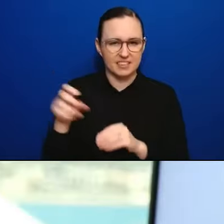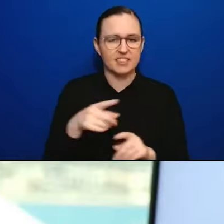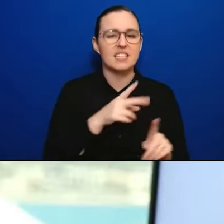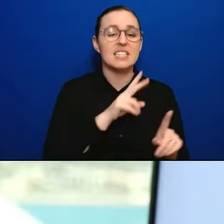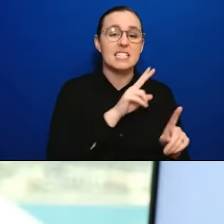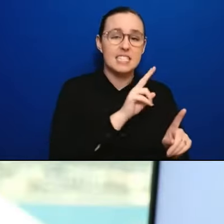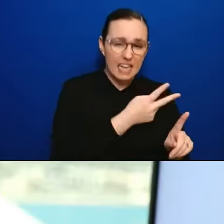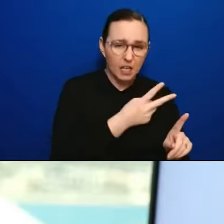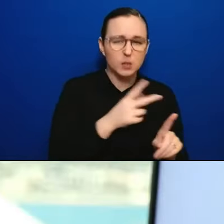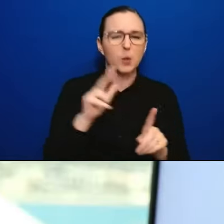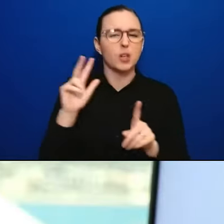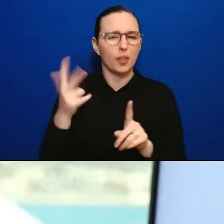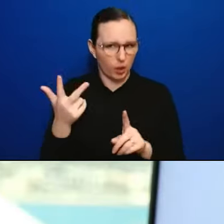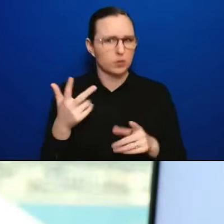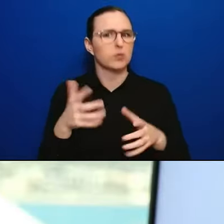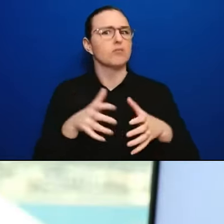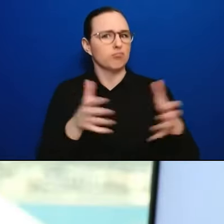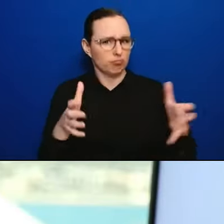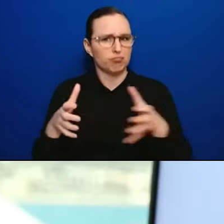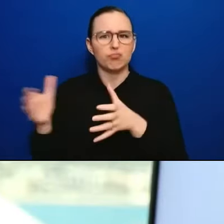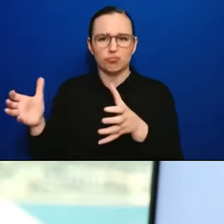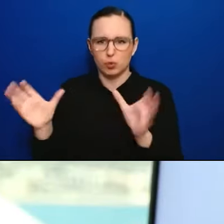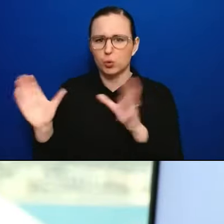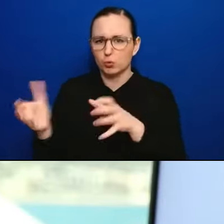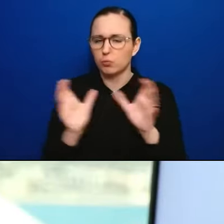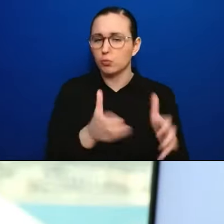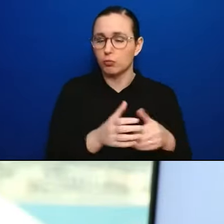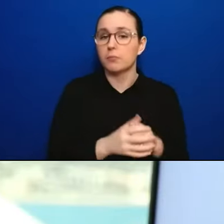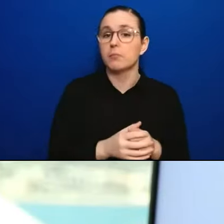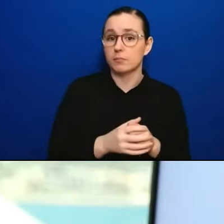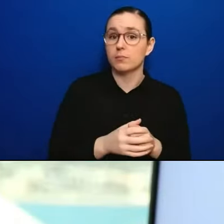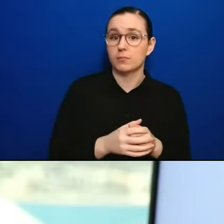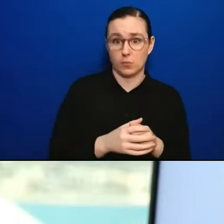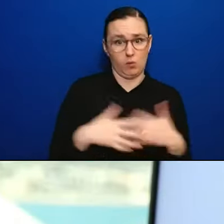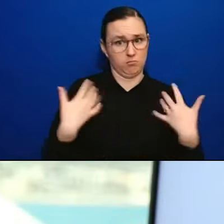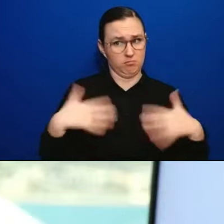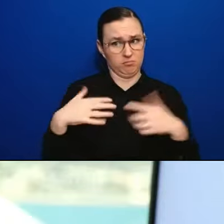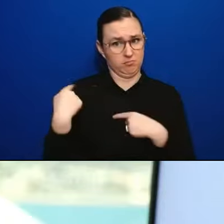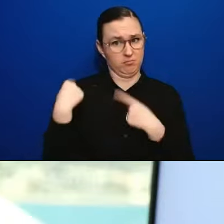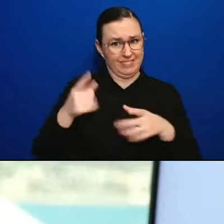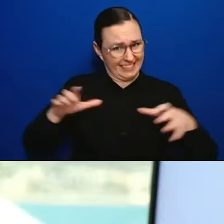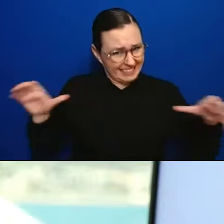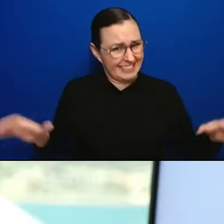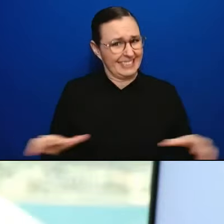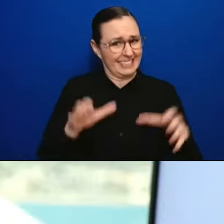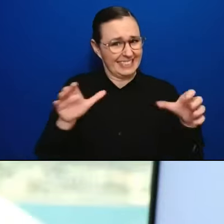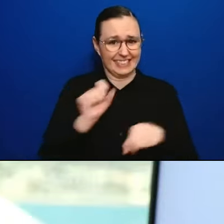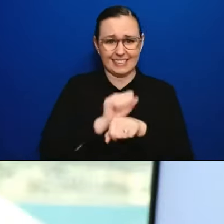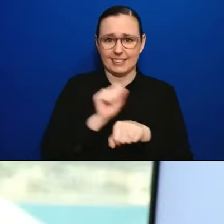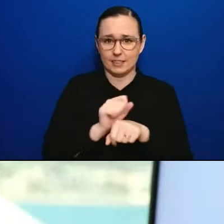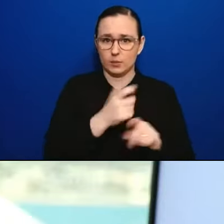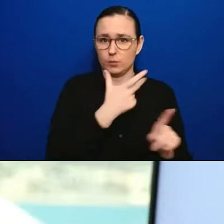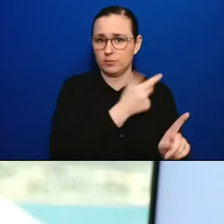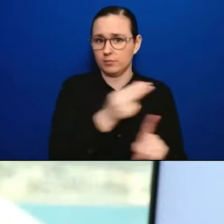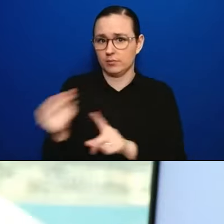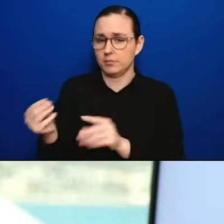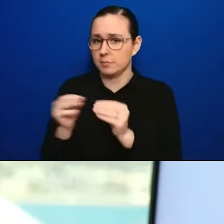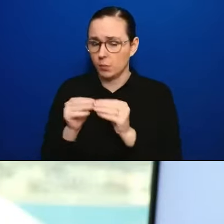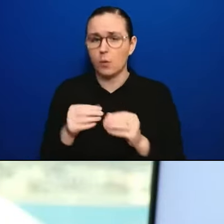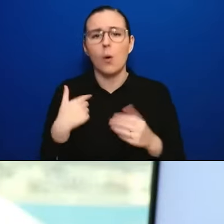2,152,504 third doses, which